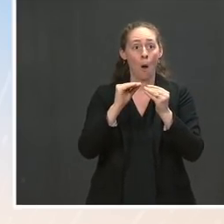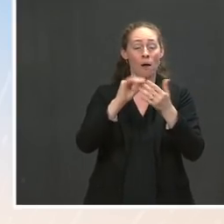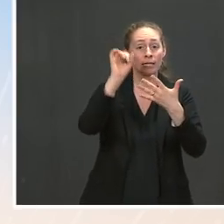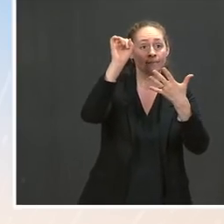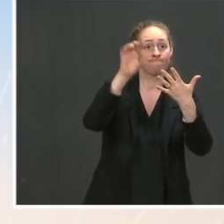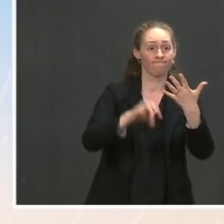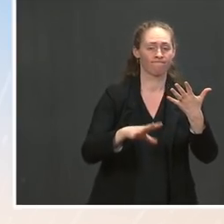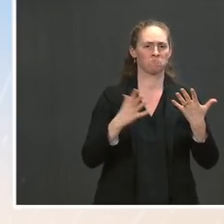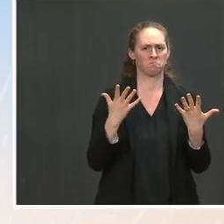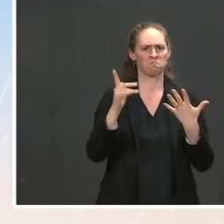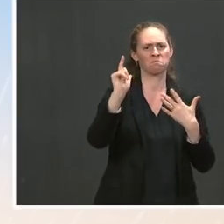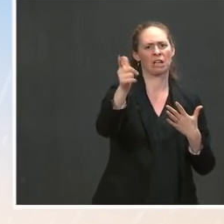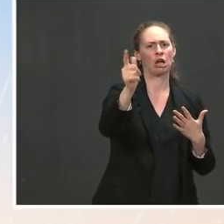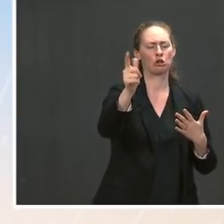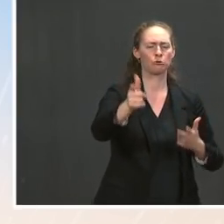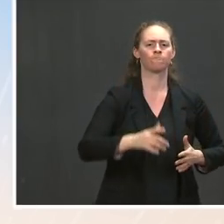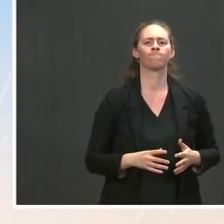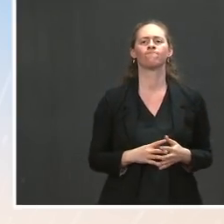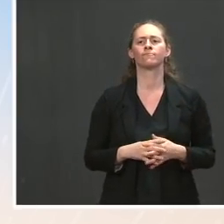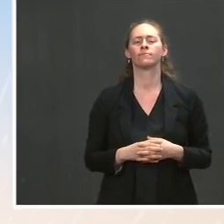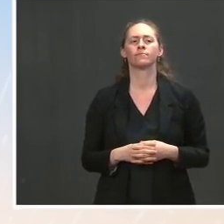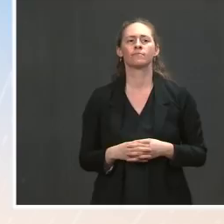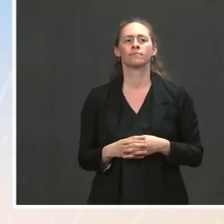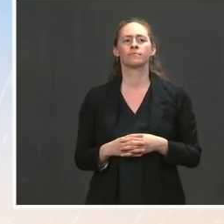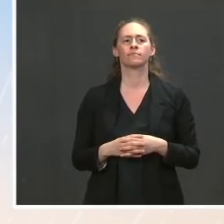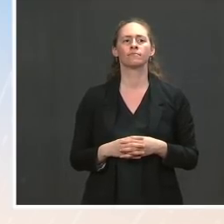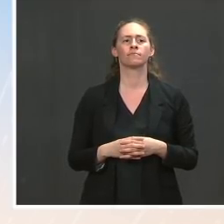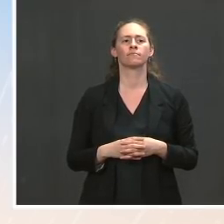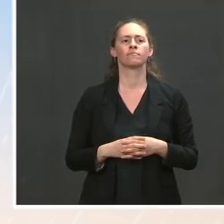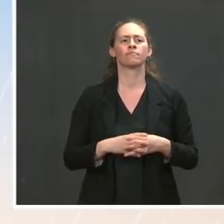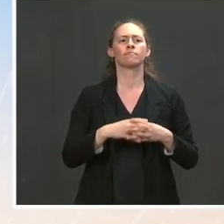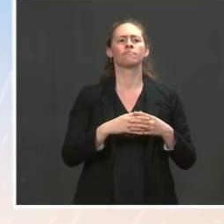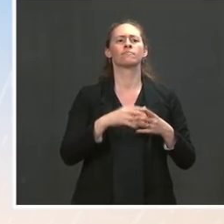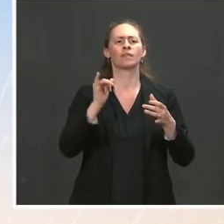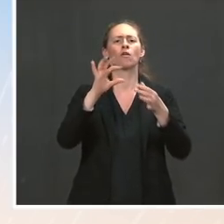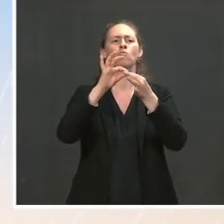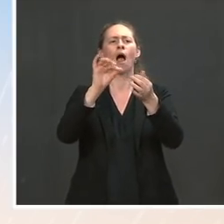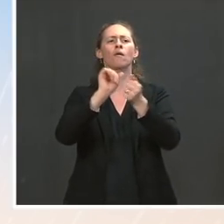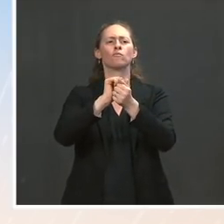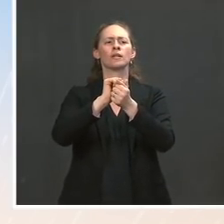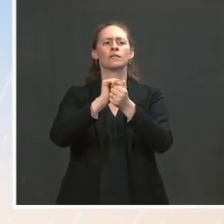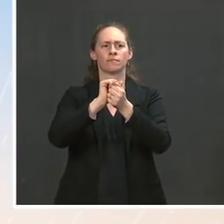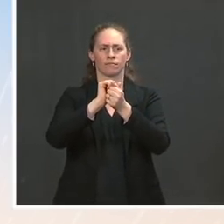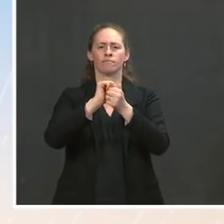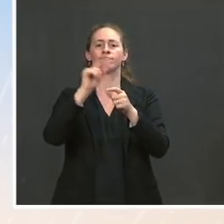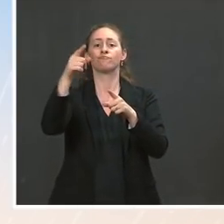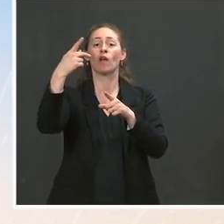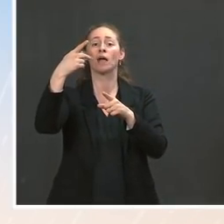The Press: Prime Minister Suga's visit to Washington was announced two weeks ago by the Japanese government.